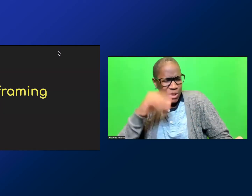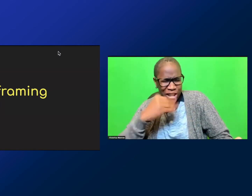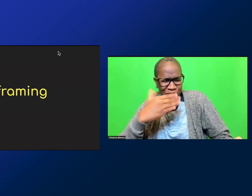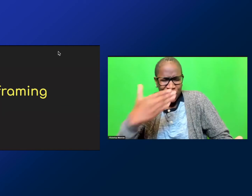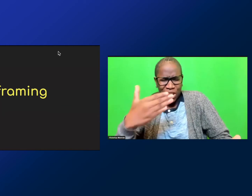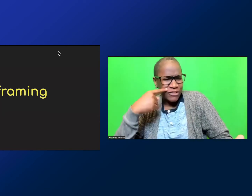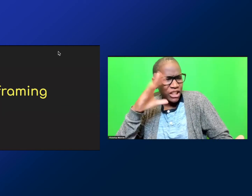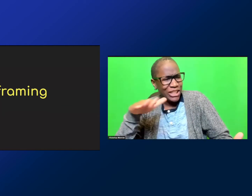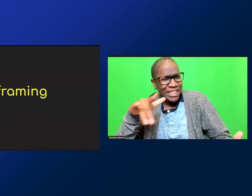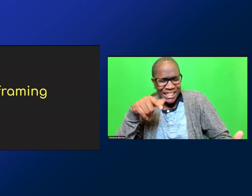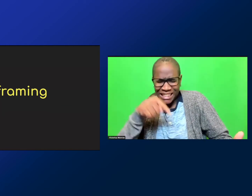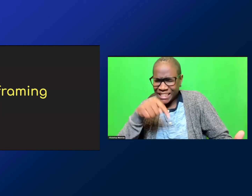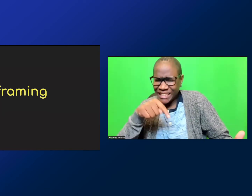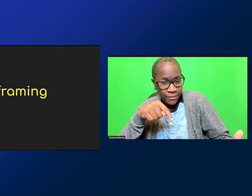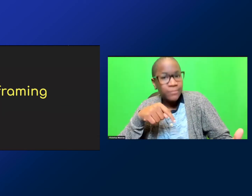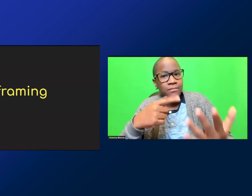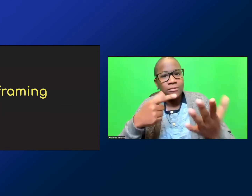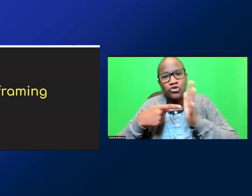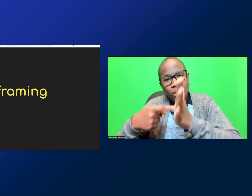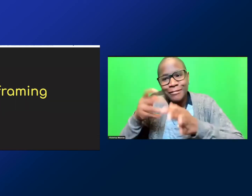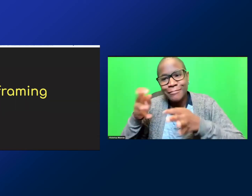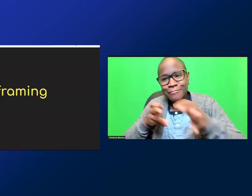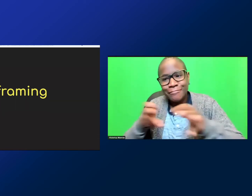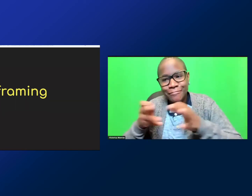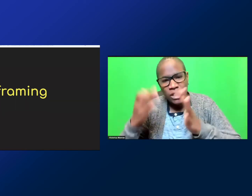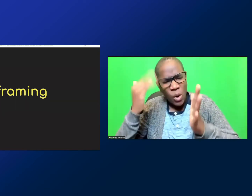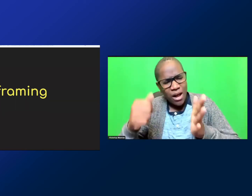types of stories you know when you come across a children's storybook that is often looked at